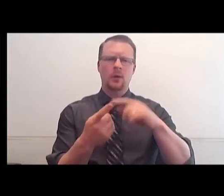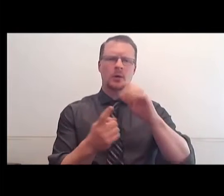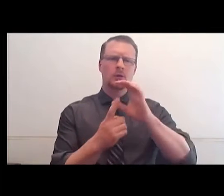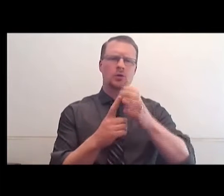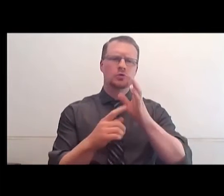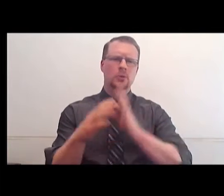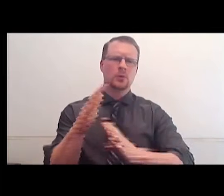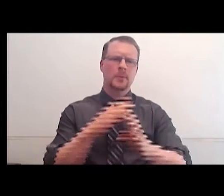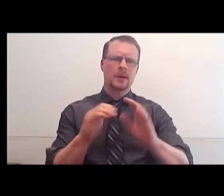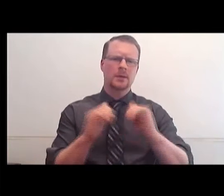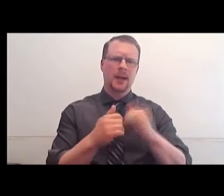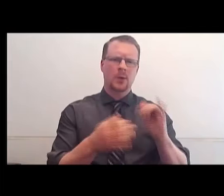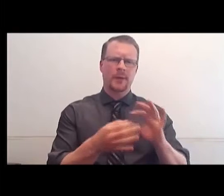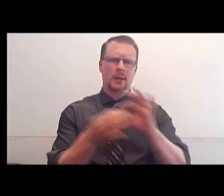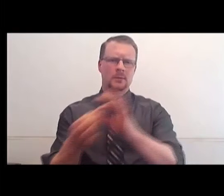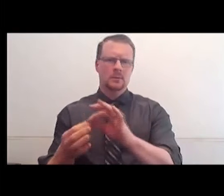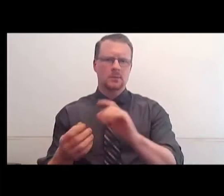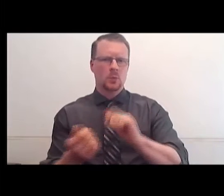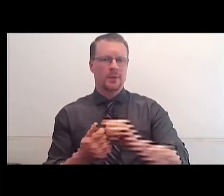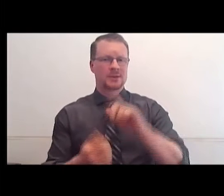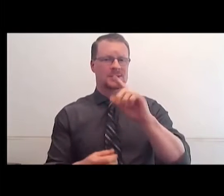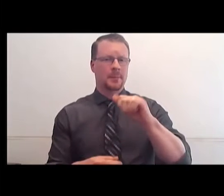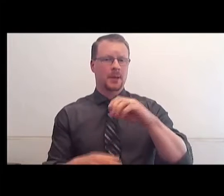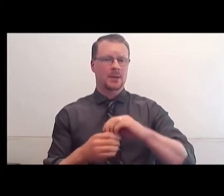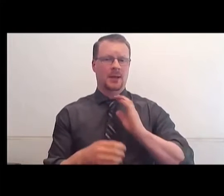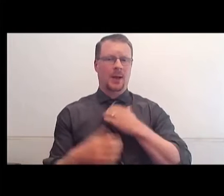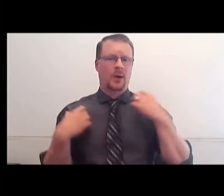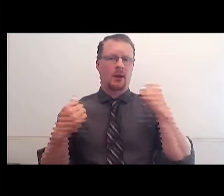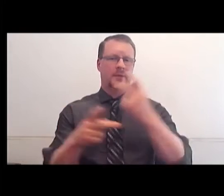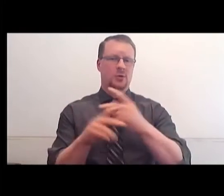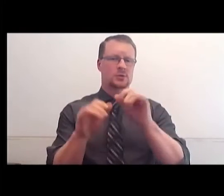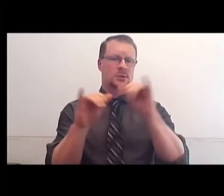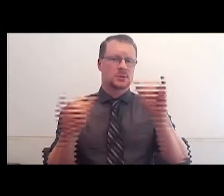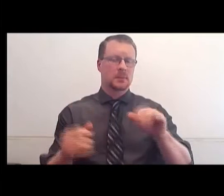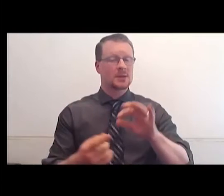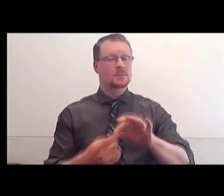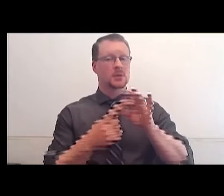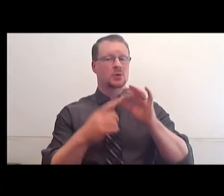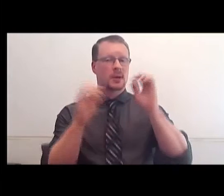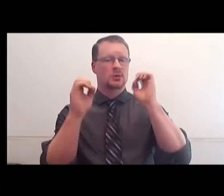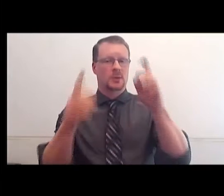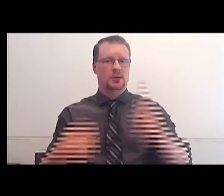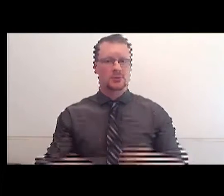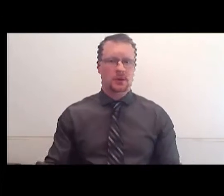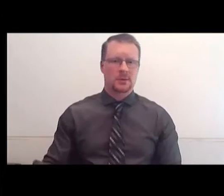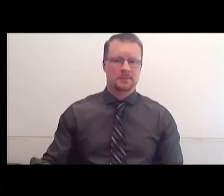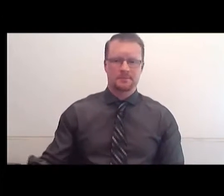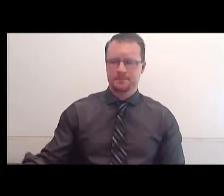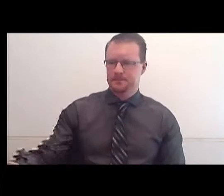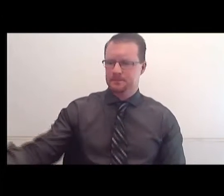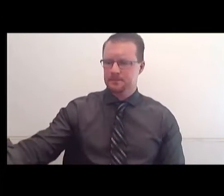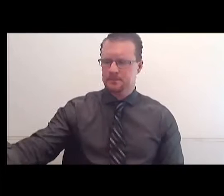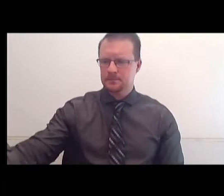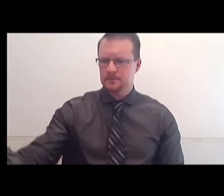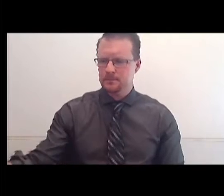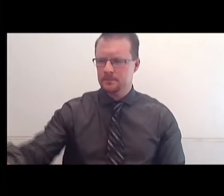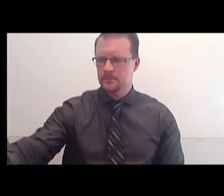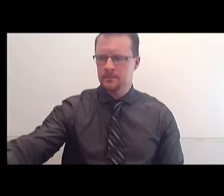Today, I'm going to talk about cultural humility, and how that ties into disabilities within the healthcare system in particular education.